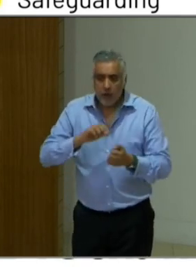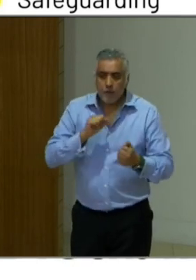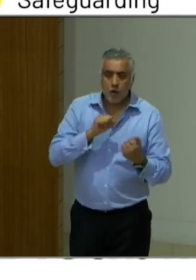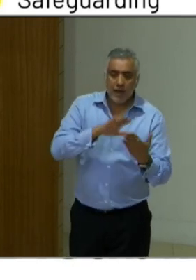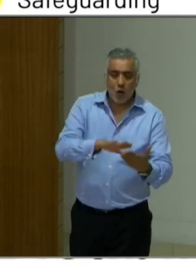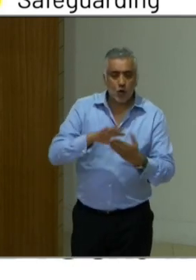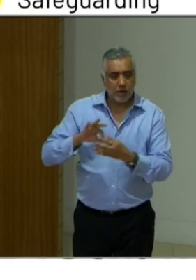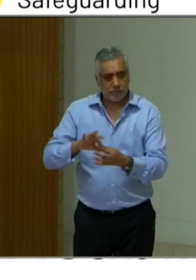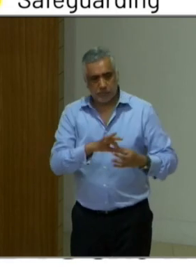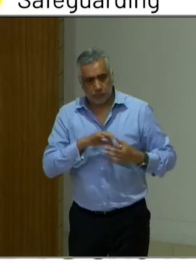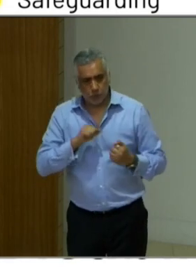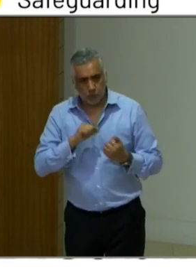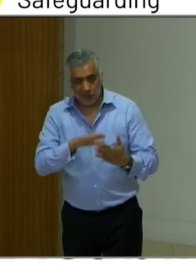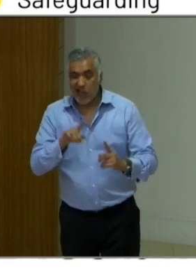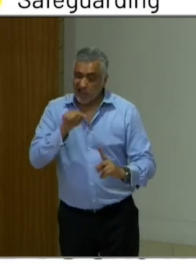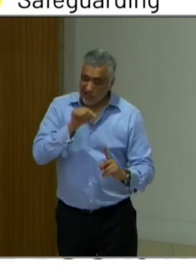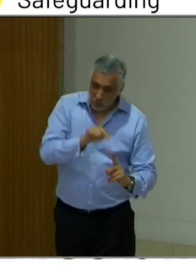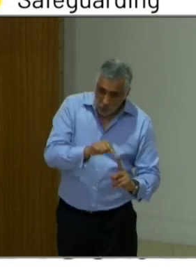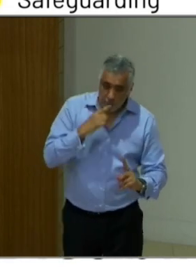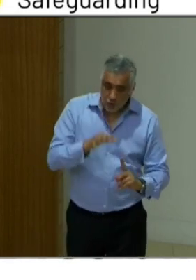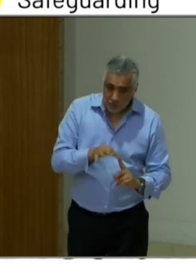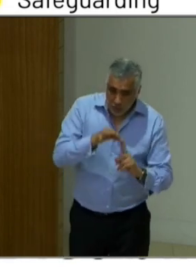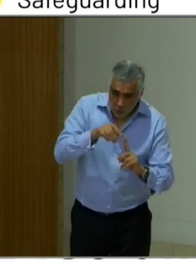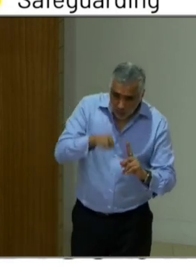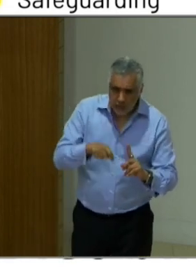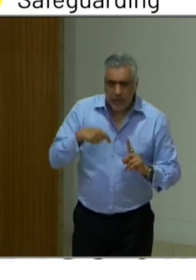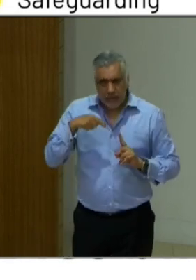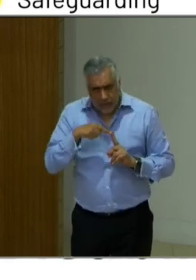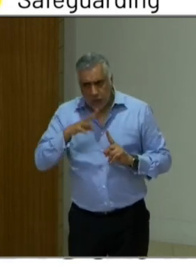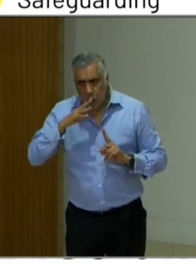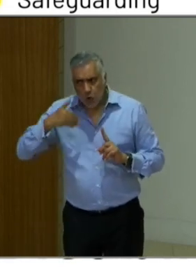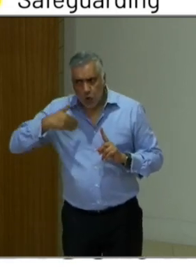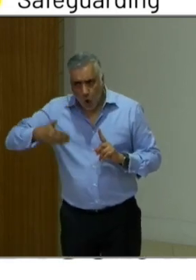special needs. He has spoken often about the inherent